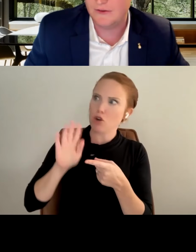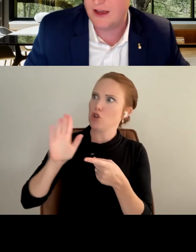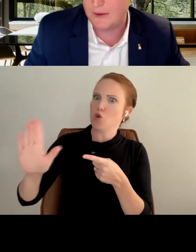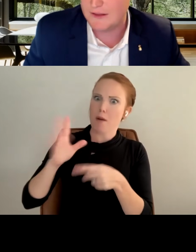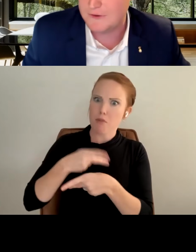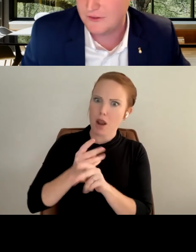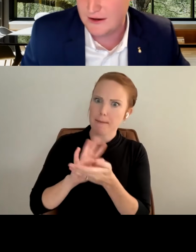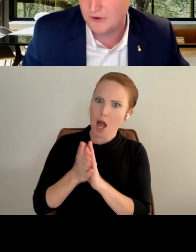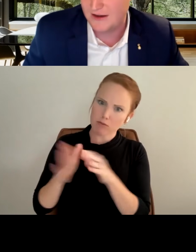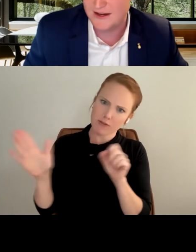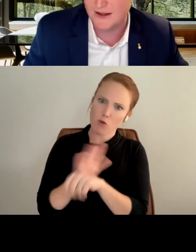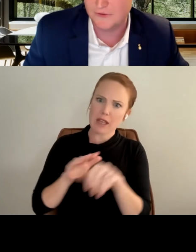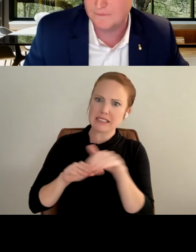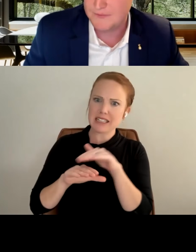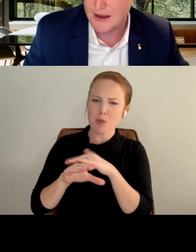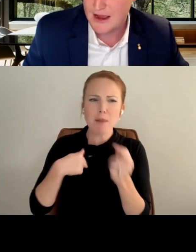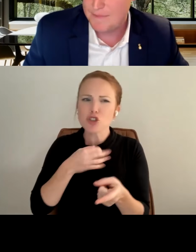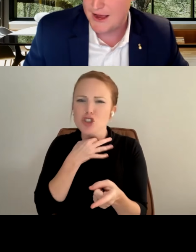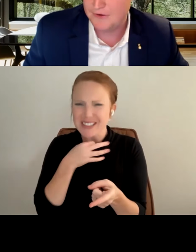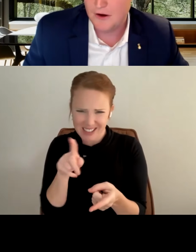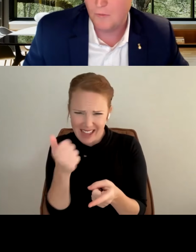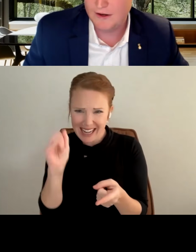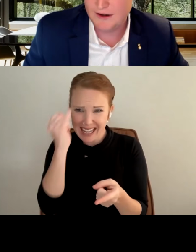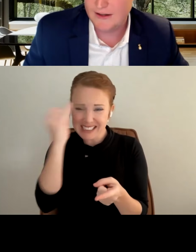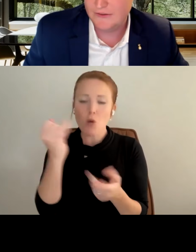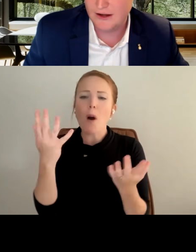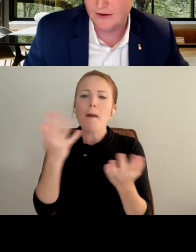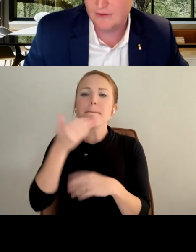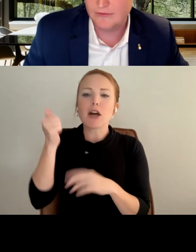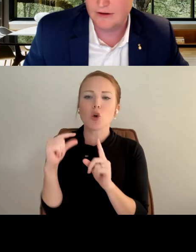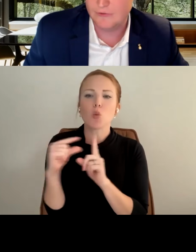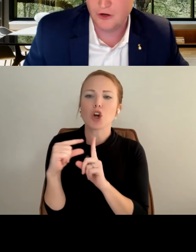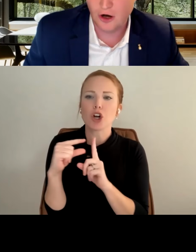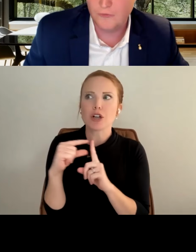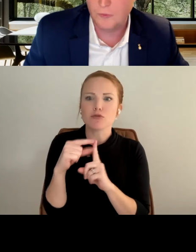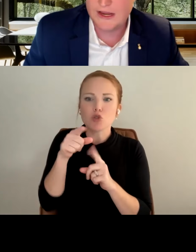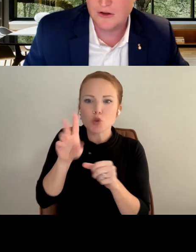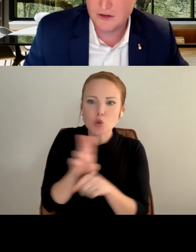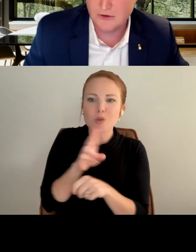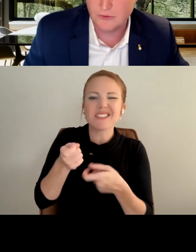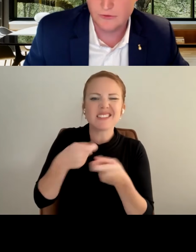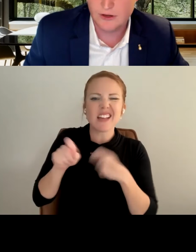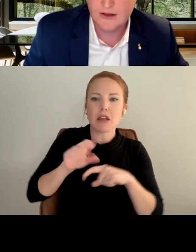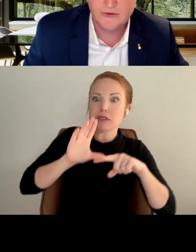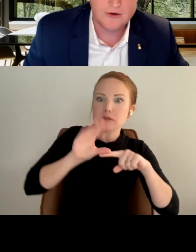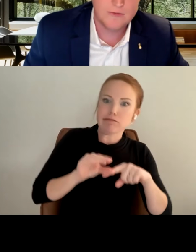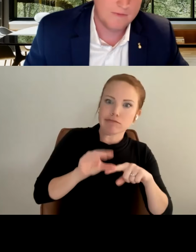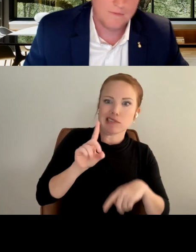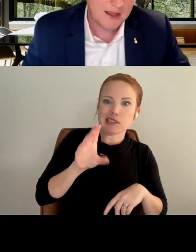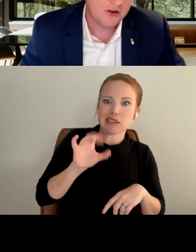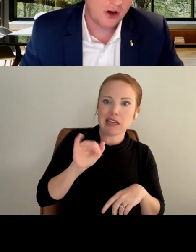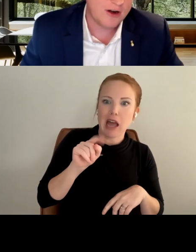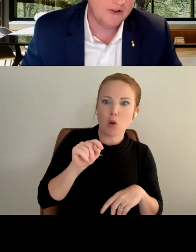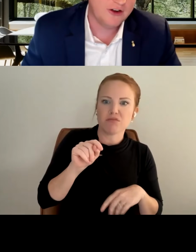the chat, I would love to see your ideas about what kinds of of terms we could use to encourage